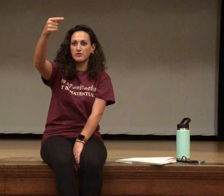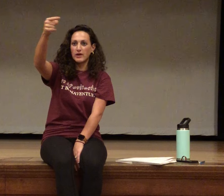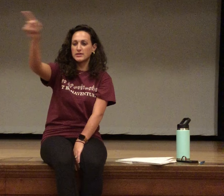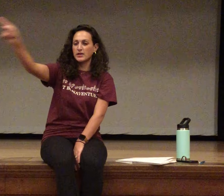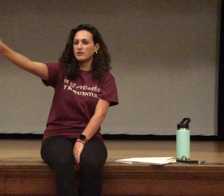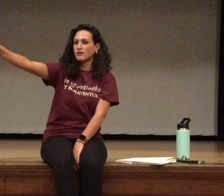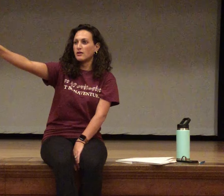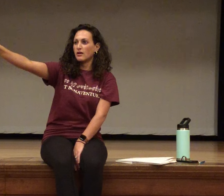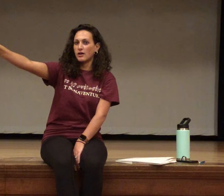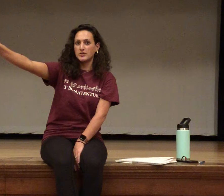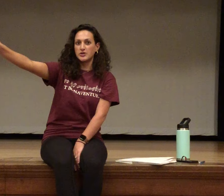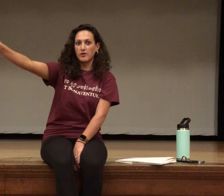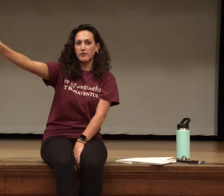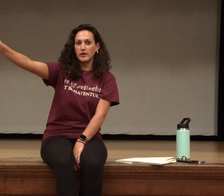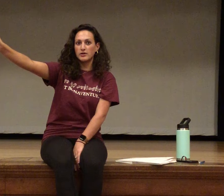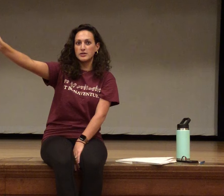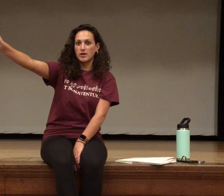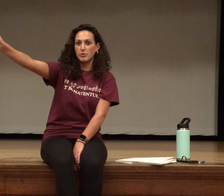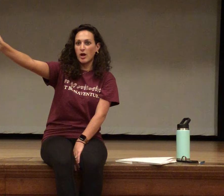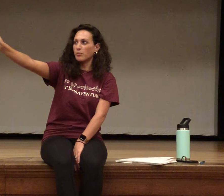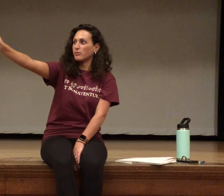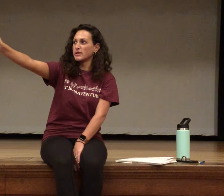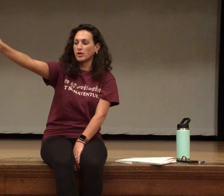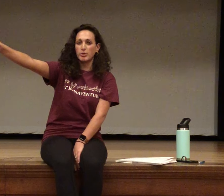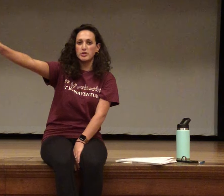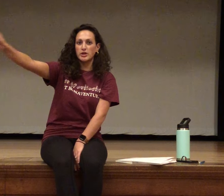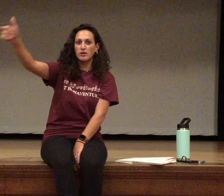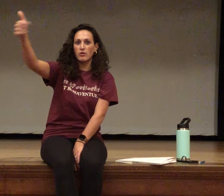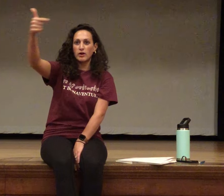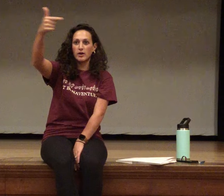you can rest it against your other fingers it can be up almost like you're pinching or